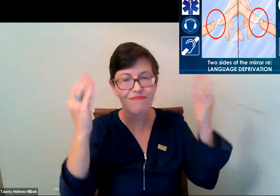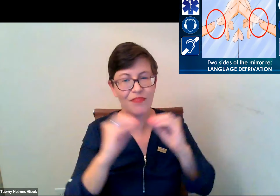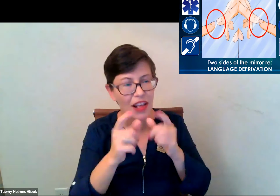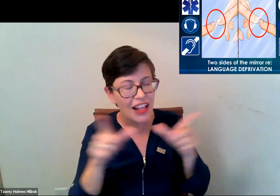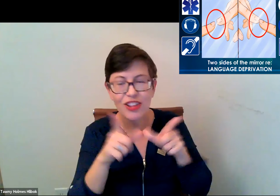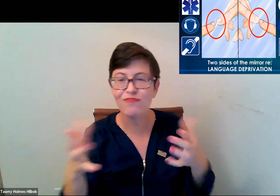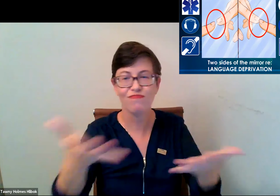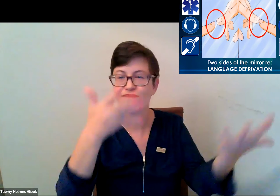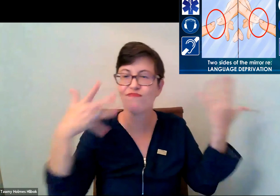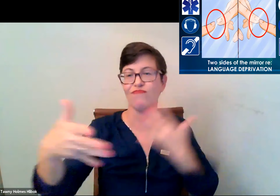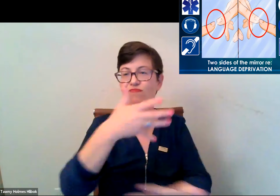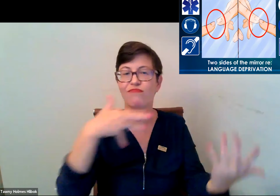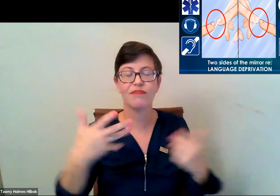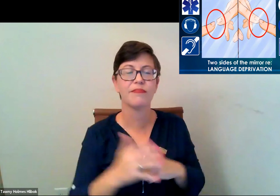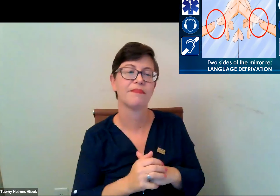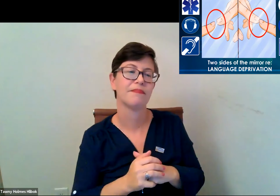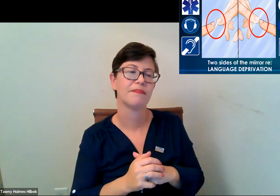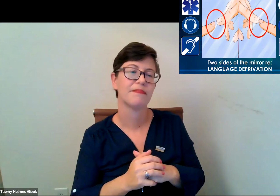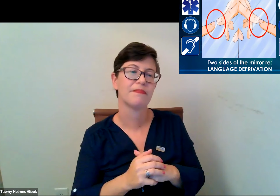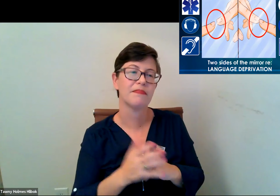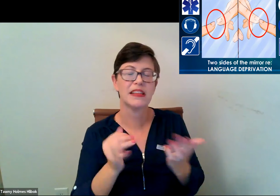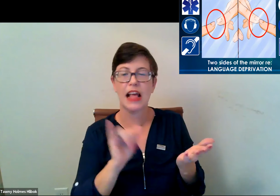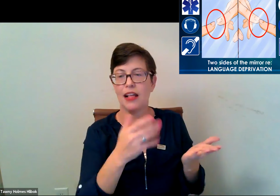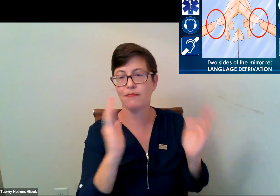having more than one language is something to be cultivated and celebrate.